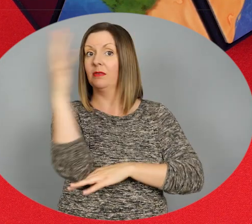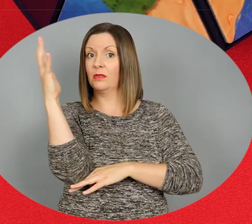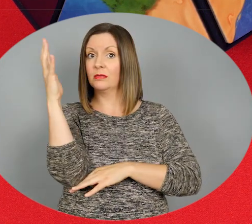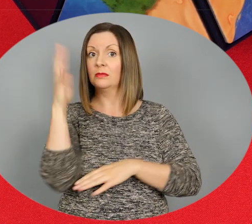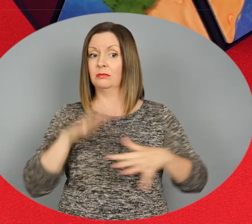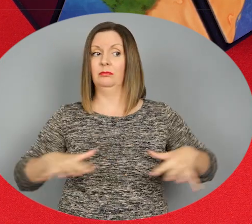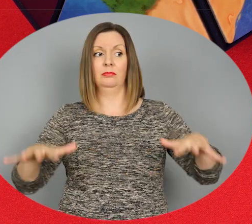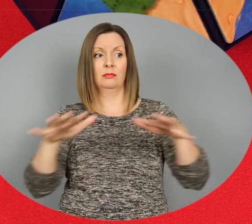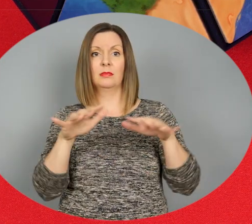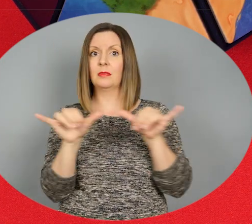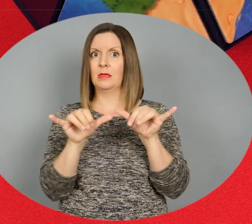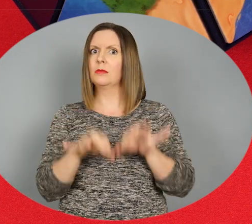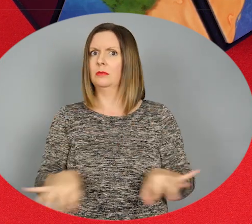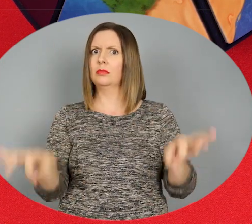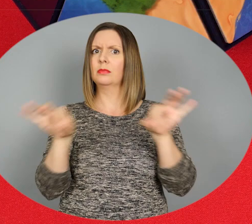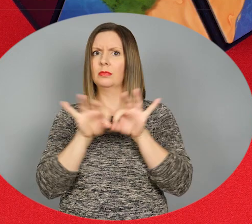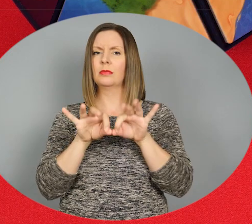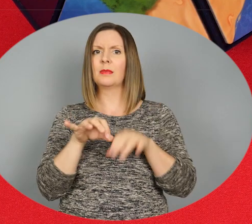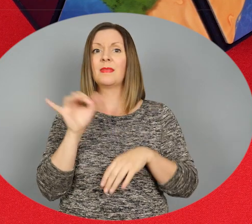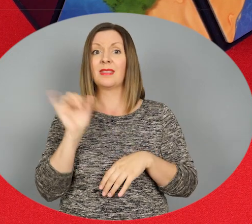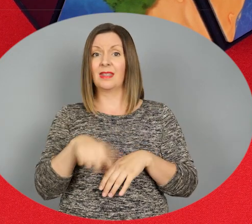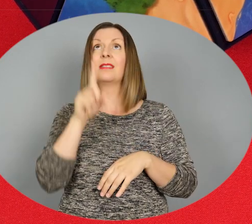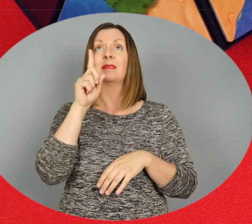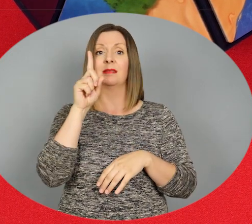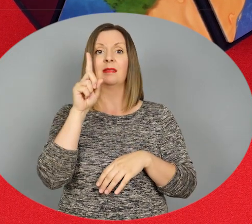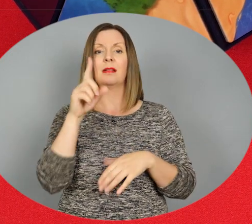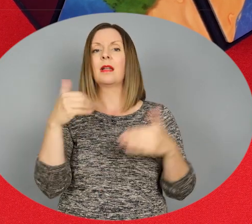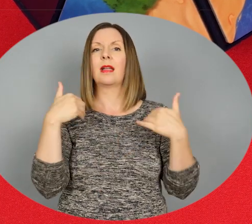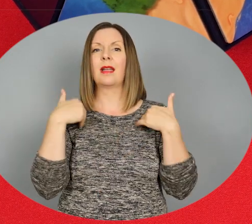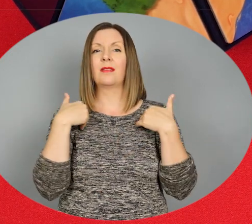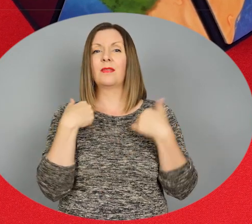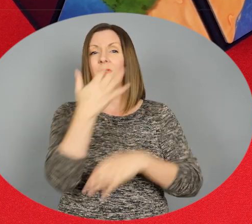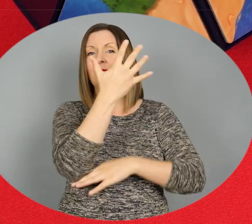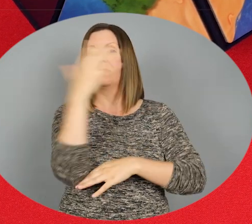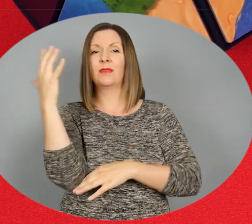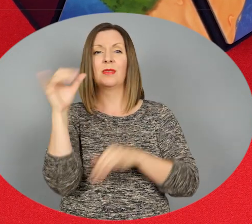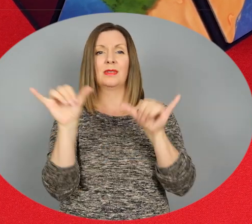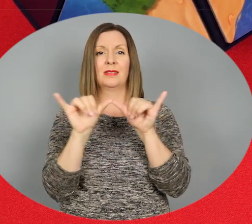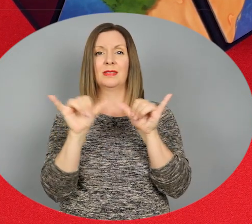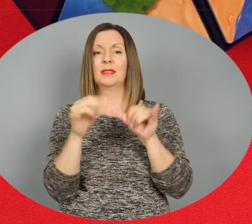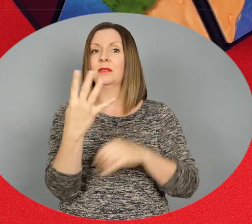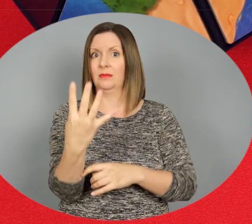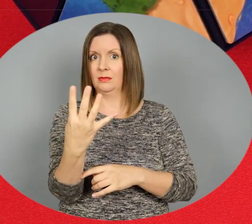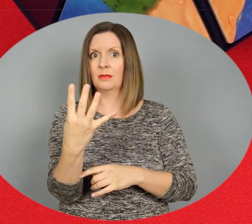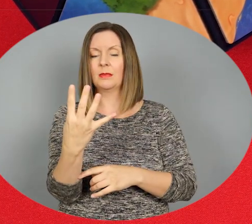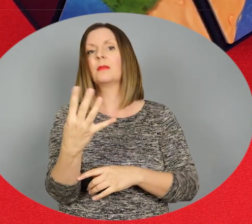of the forest region. So looking at this planet, it has a forest region of 1,2,3,4 areas that